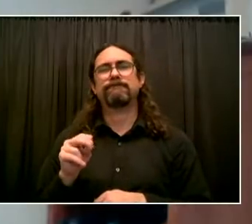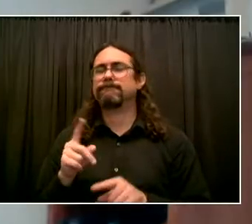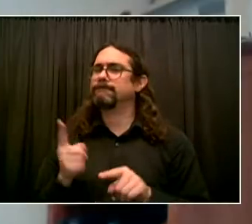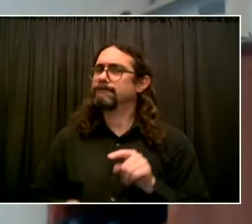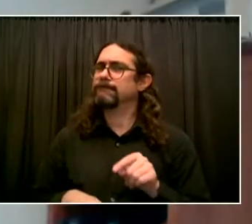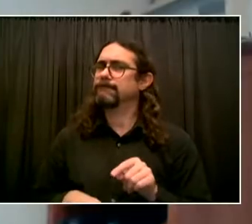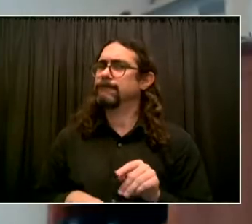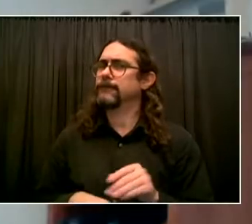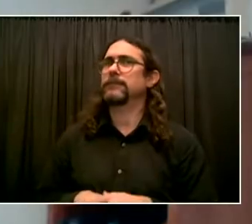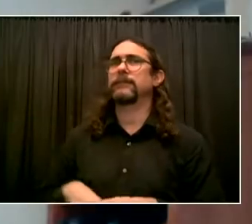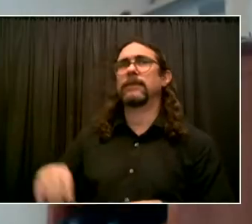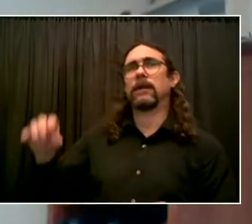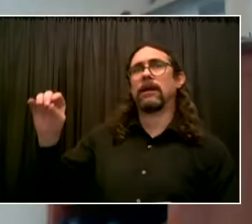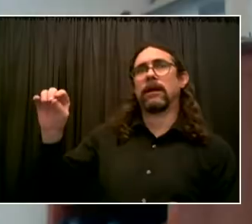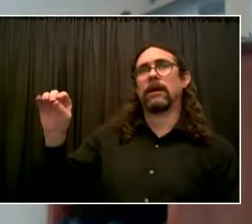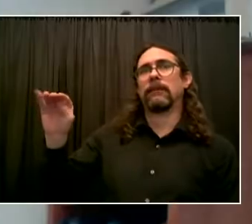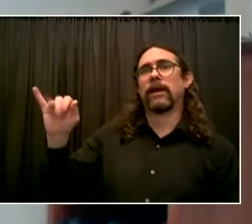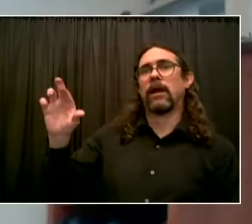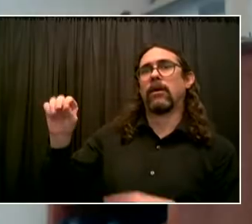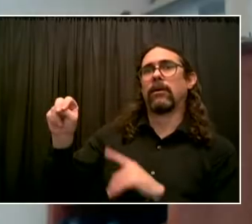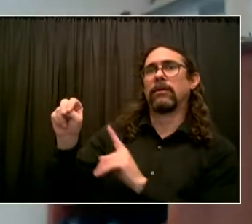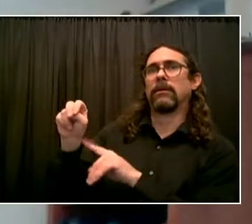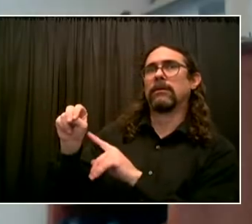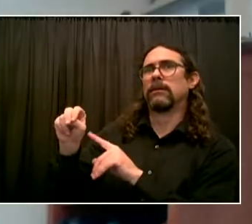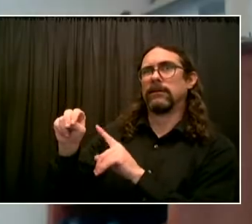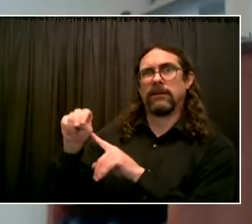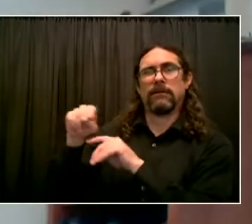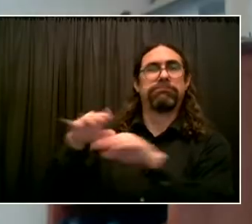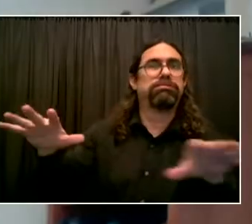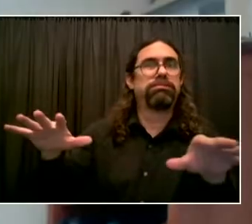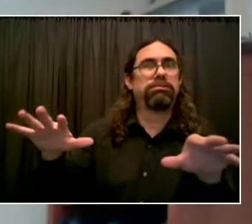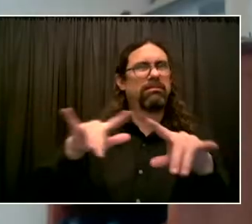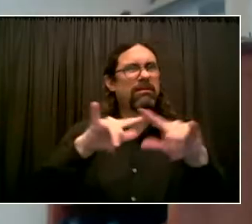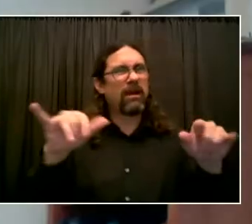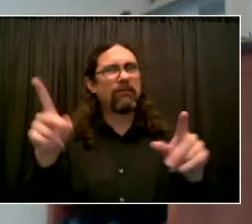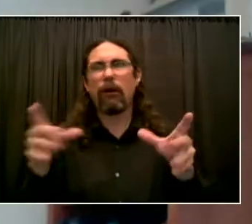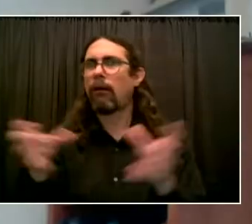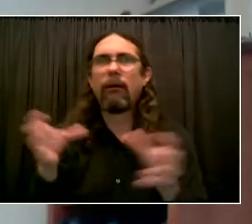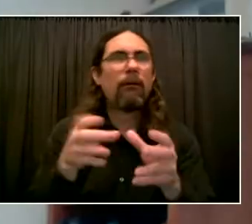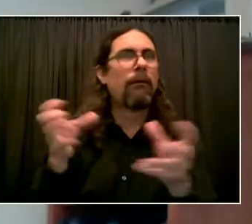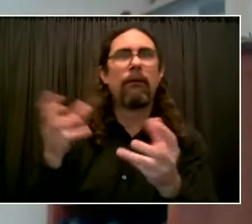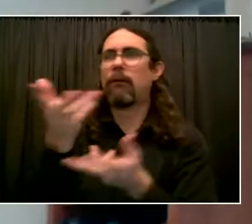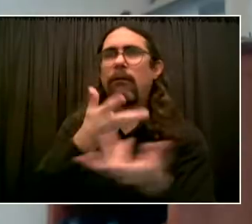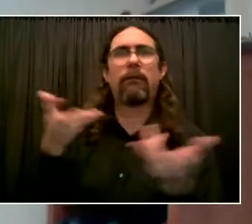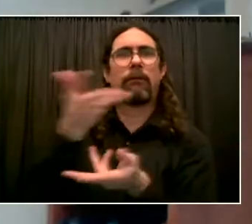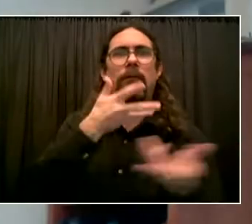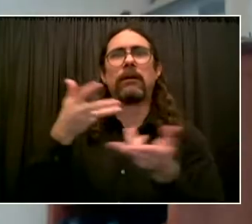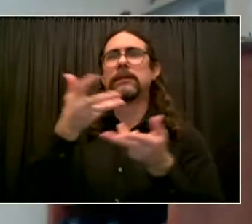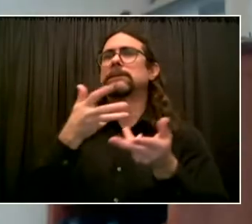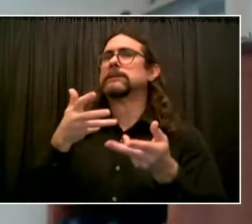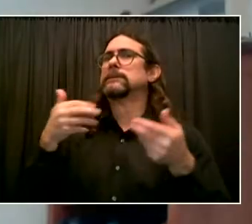OMICRON IS CIRCULATING AND WILL NO DOUBT BE MUCH MORE